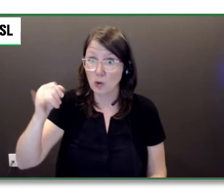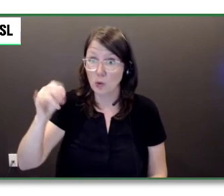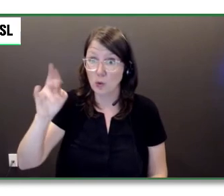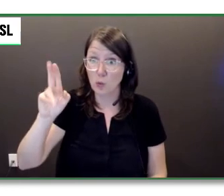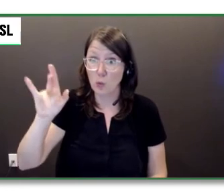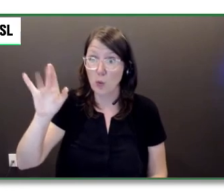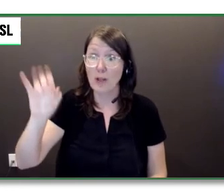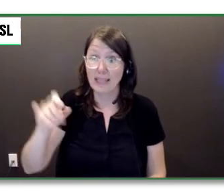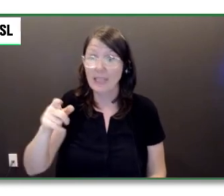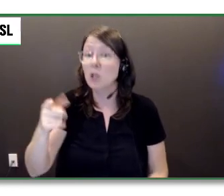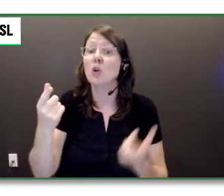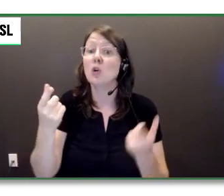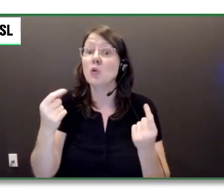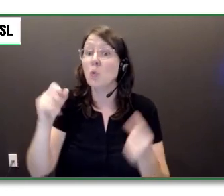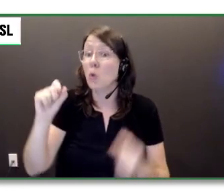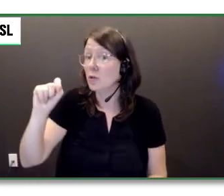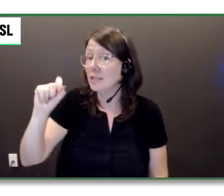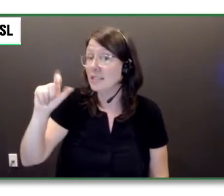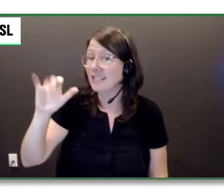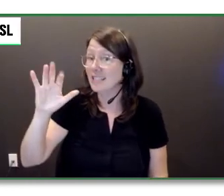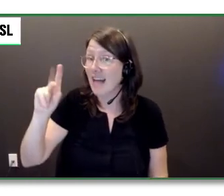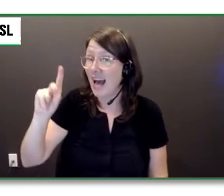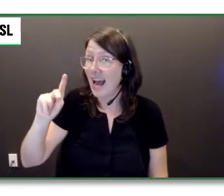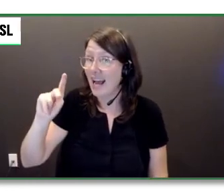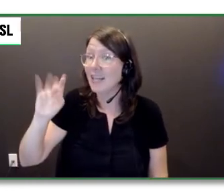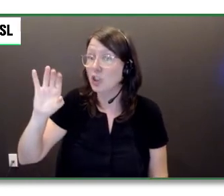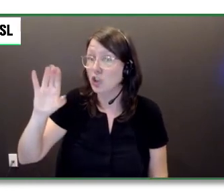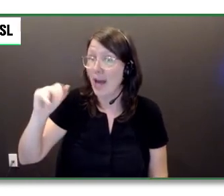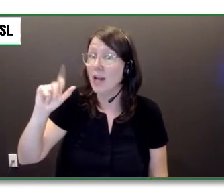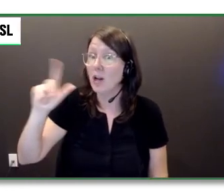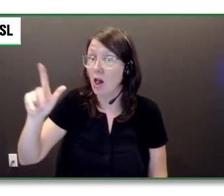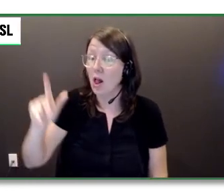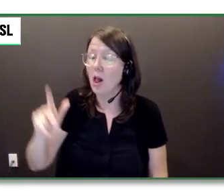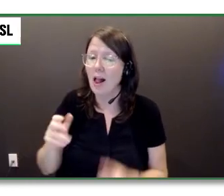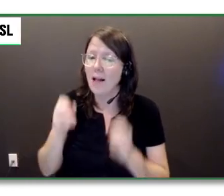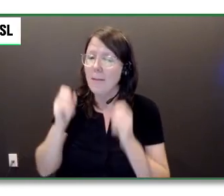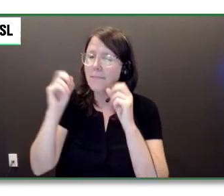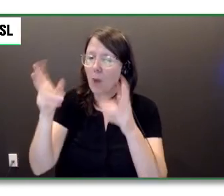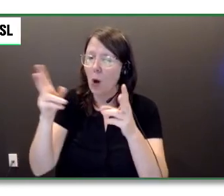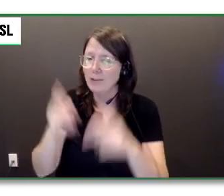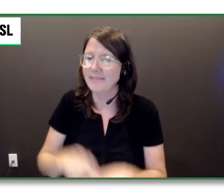this hour. Our next session will start at 3 pm eastern standard time, so please